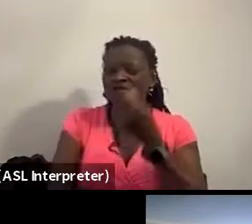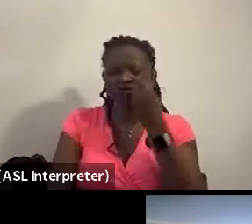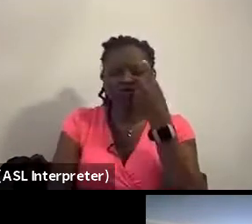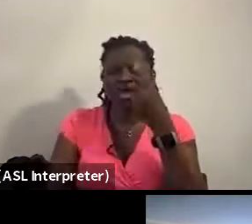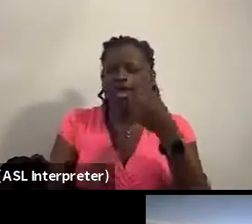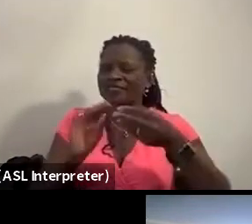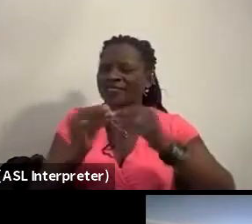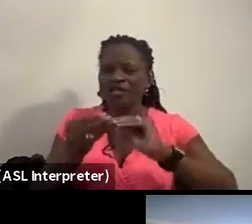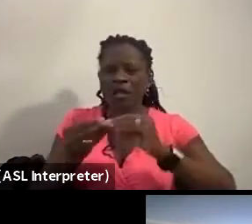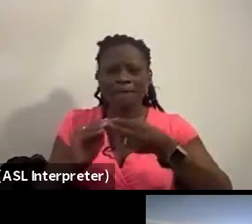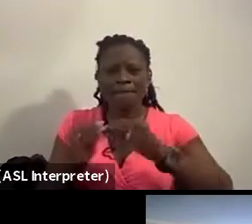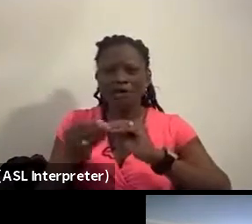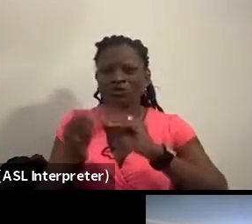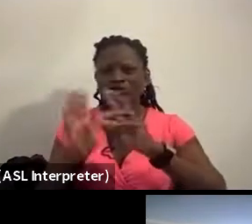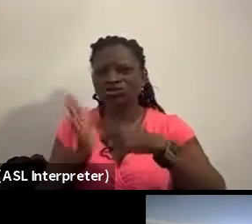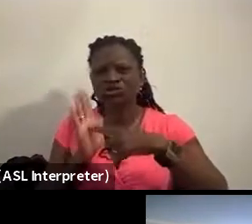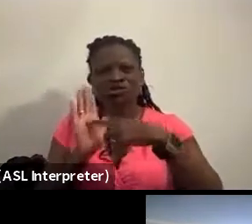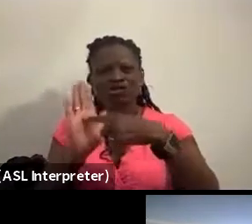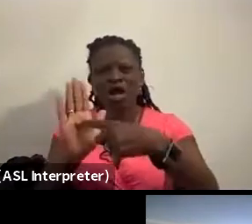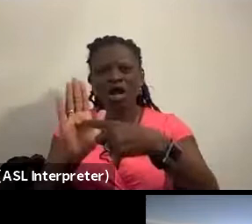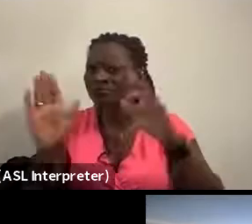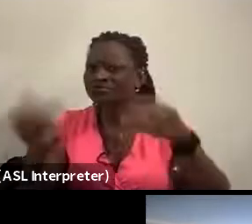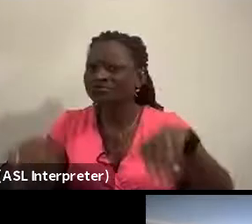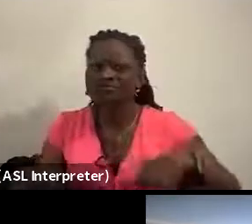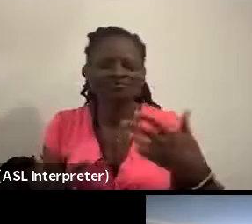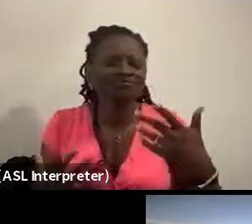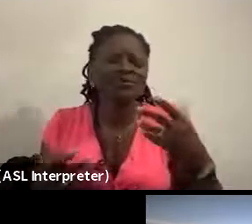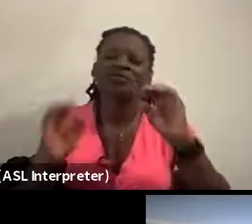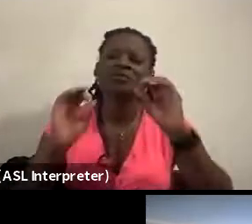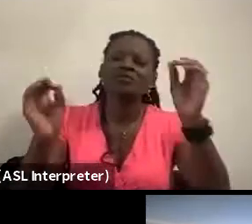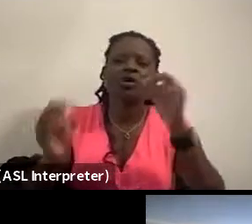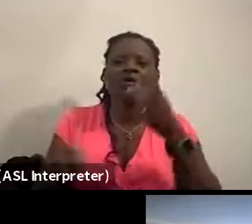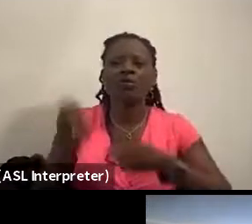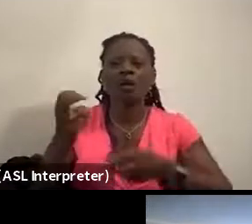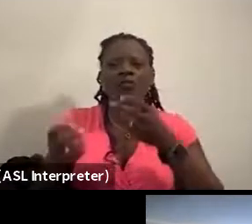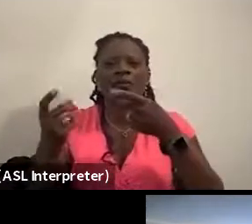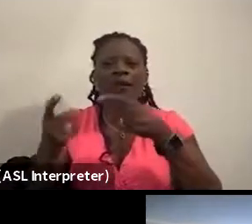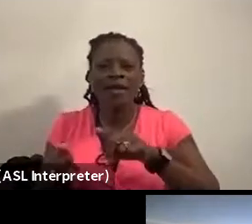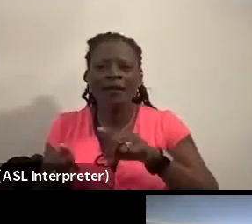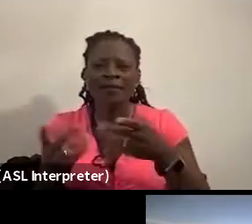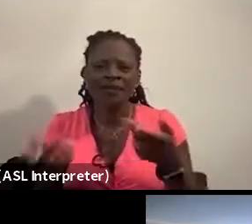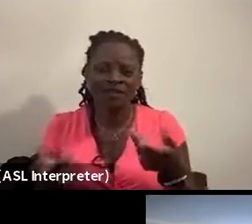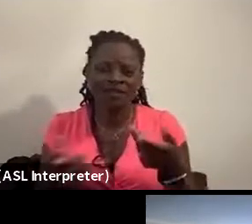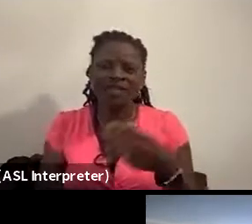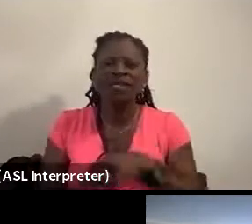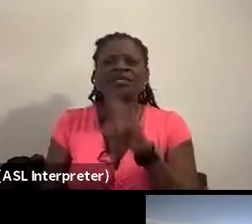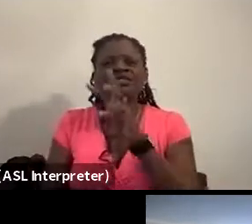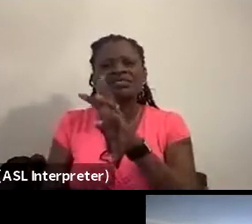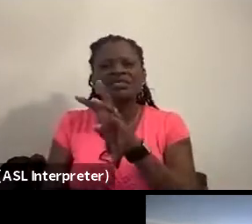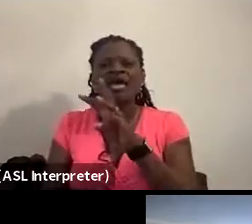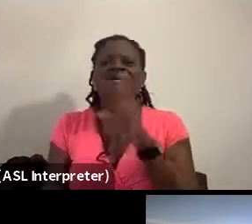significantly against any problem happening. Six out of six point eight million means